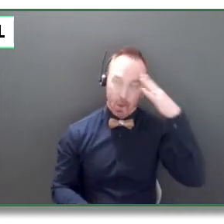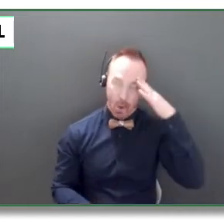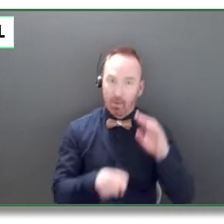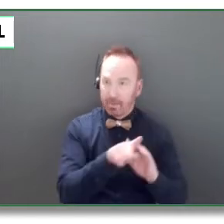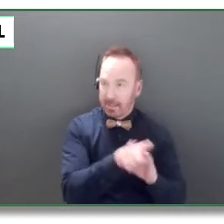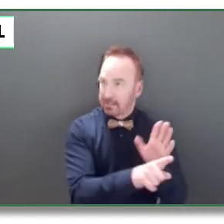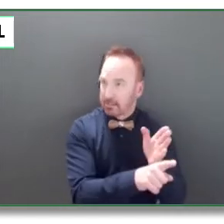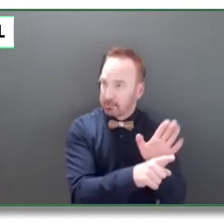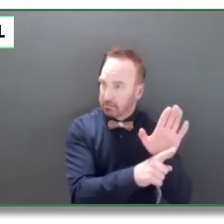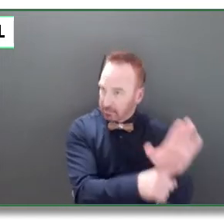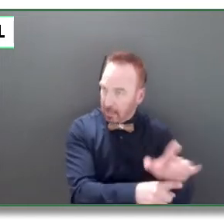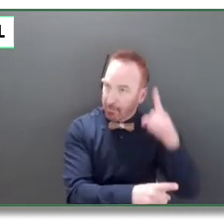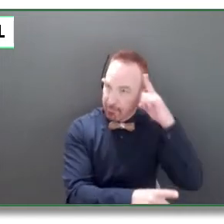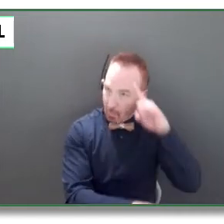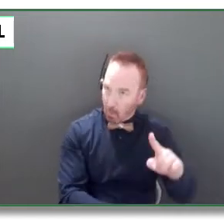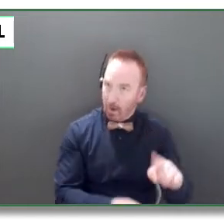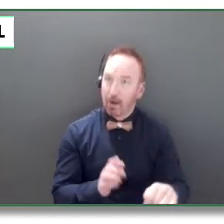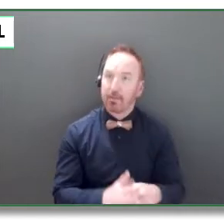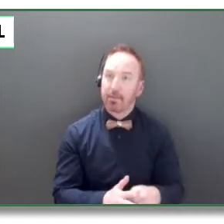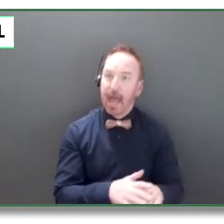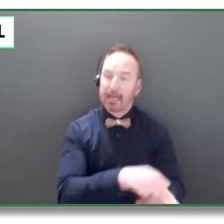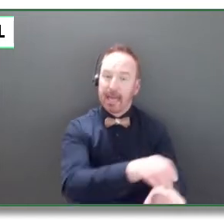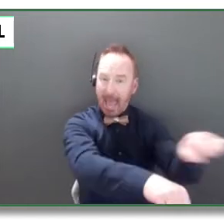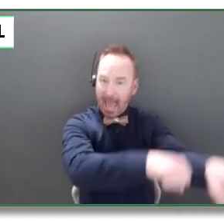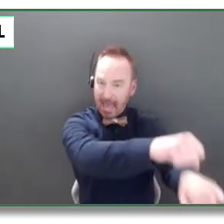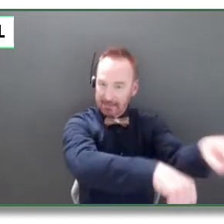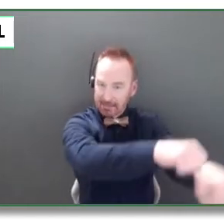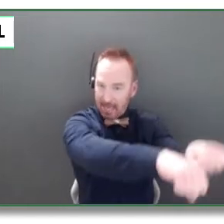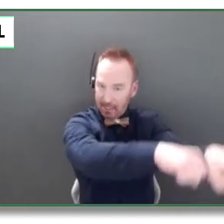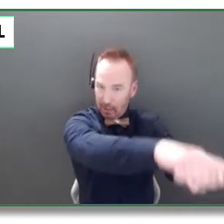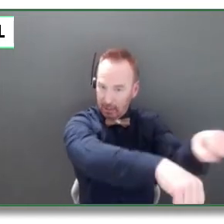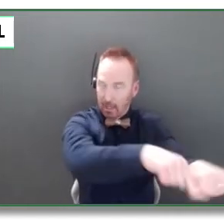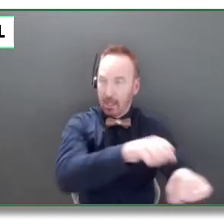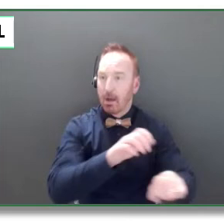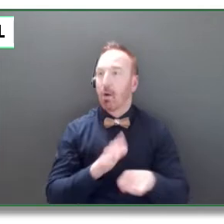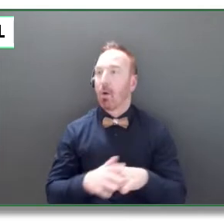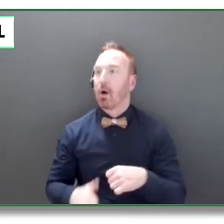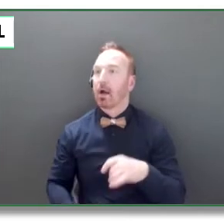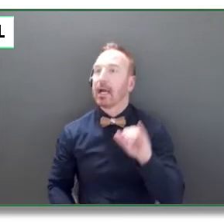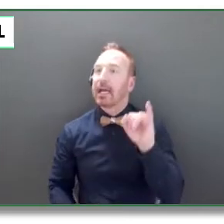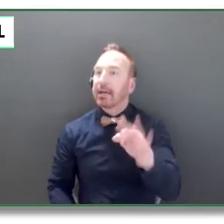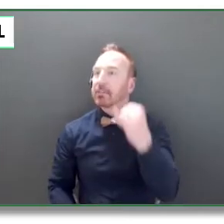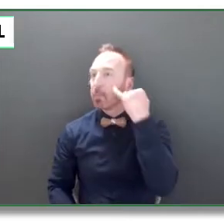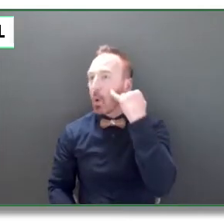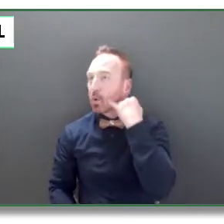and um they'll know exactly what to expect if it's a green blue or black